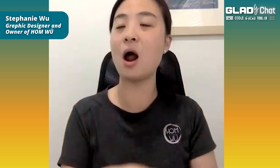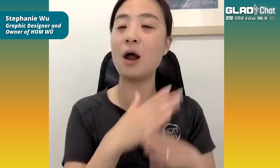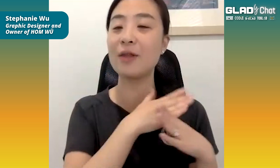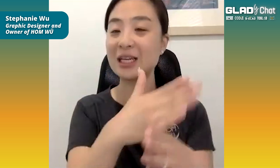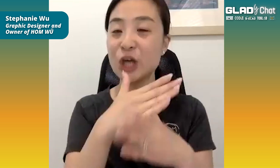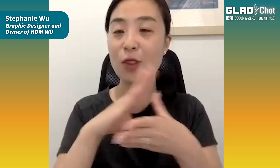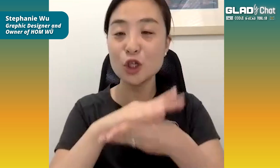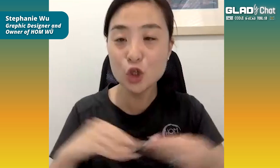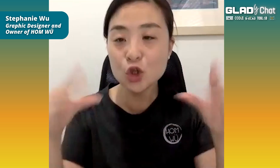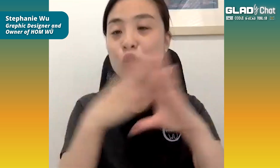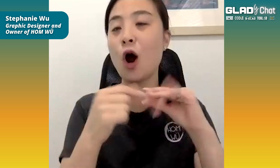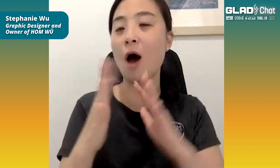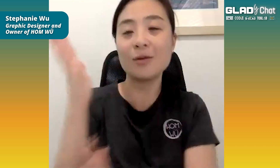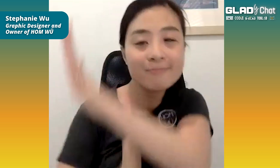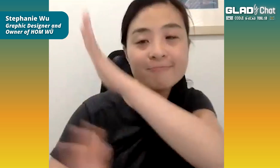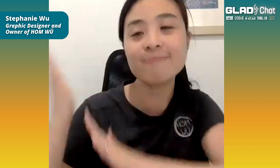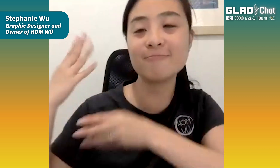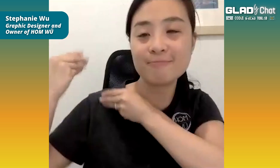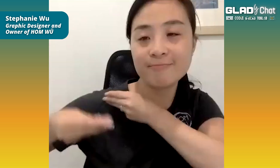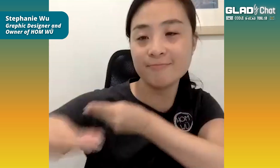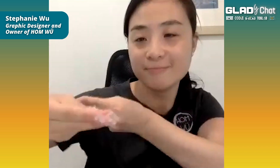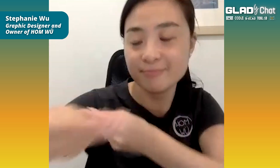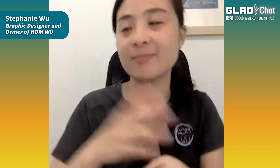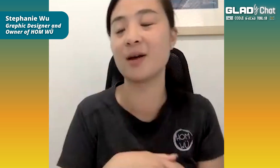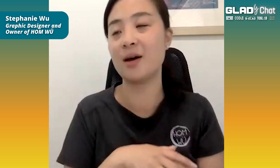We share stories that are passed down for generations.